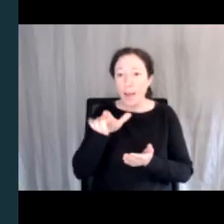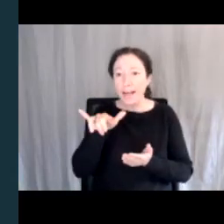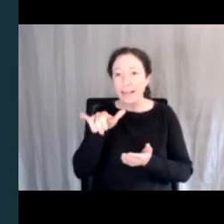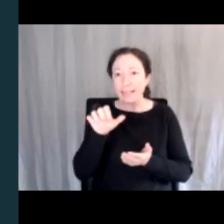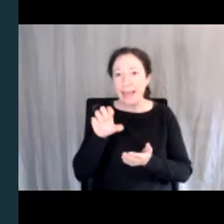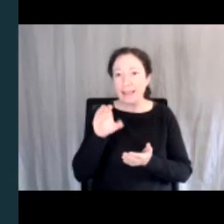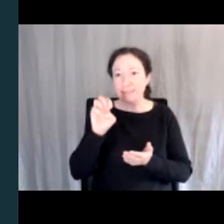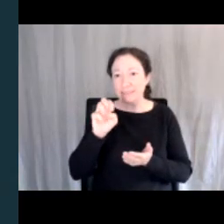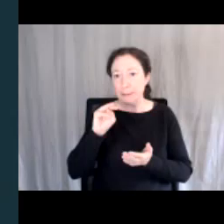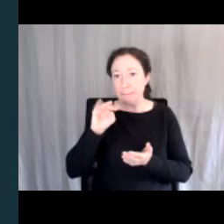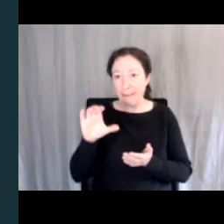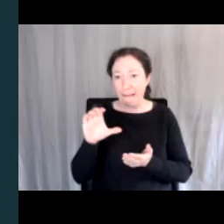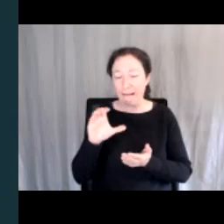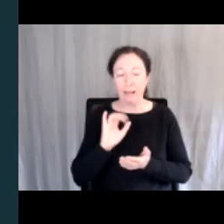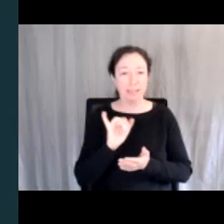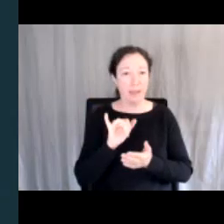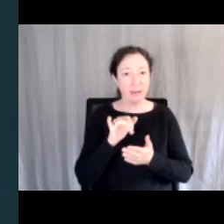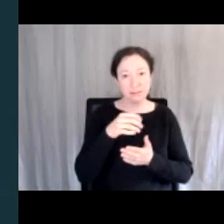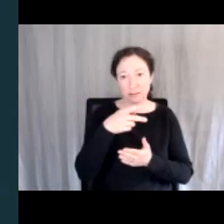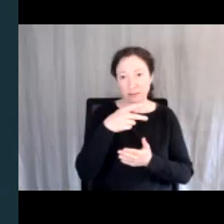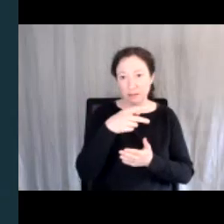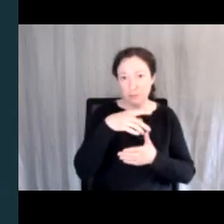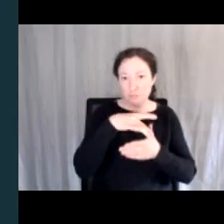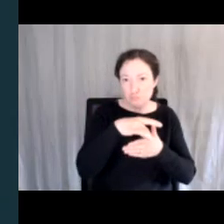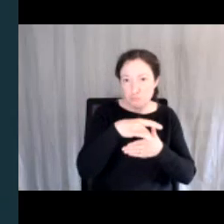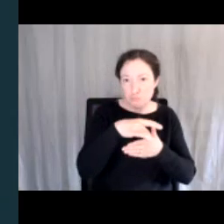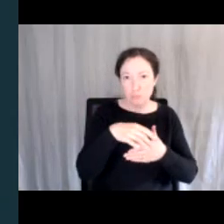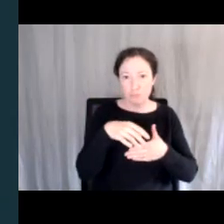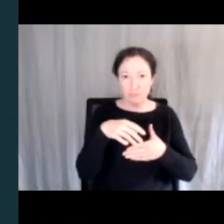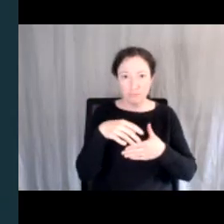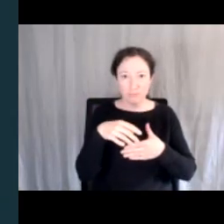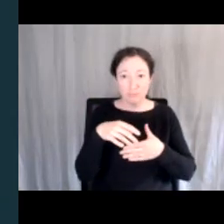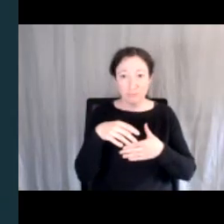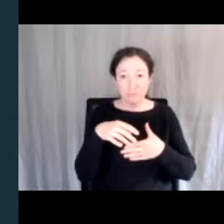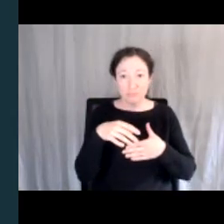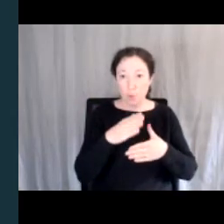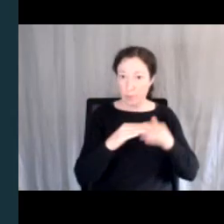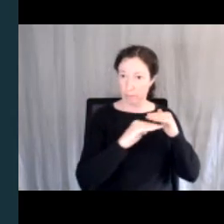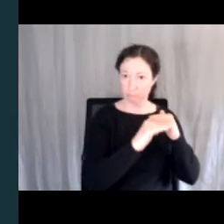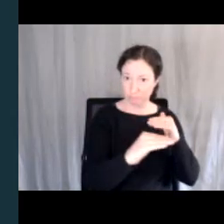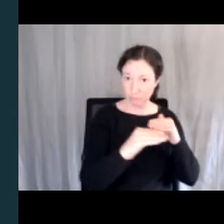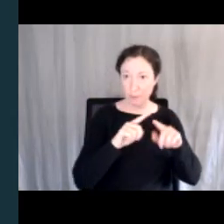Something high glycemic, like, like fruit or sweets or processed carbs will spike your blood sugar levels.